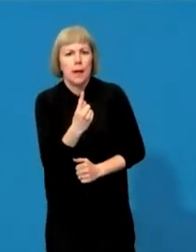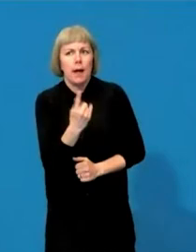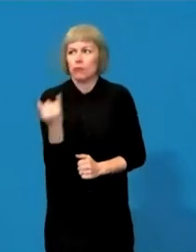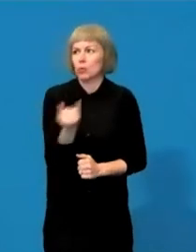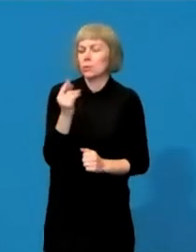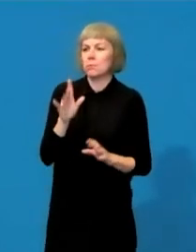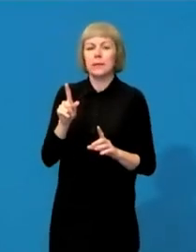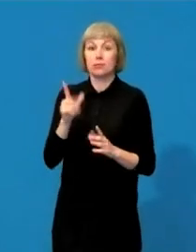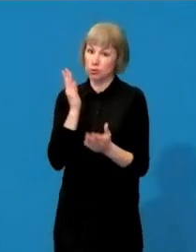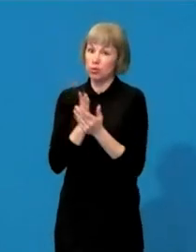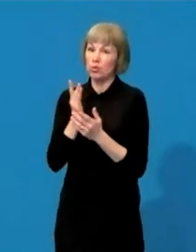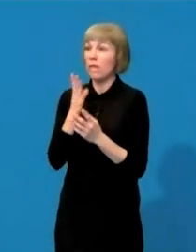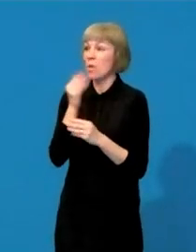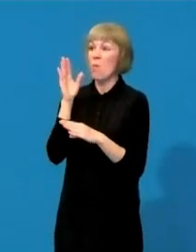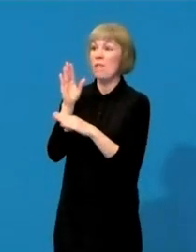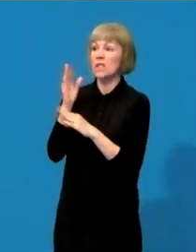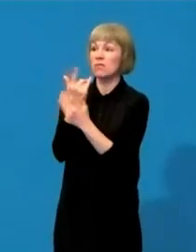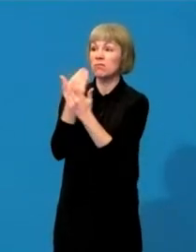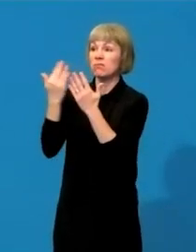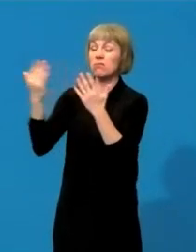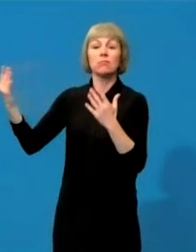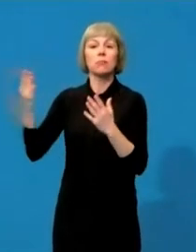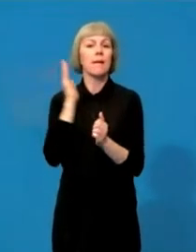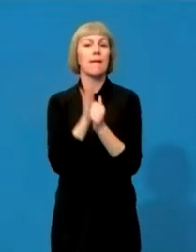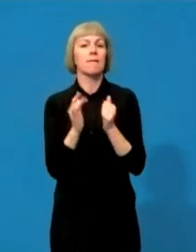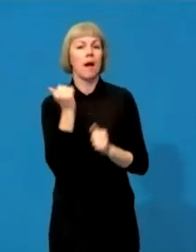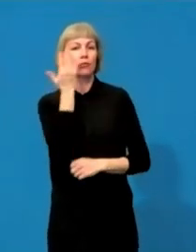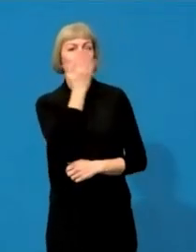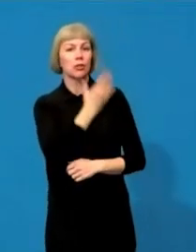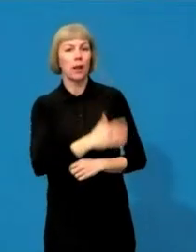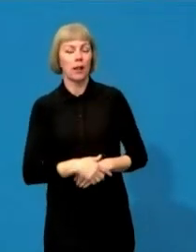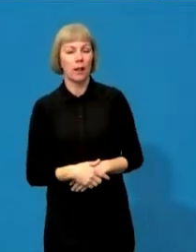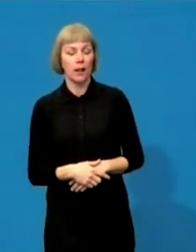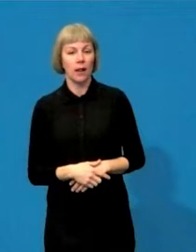Do you think it would make a difference if they had Aboriginal people